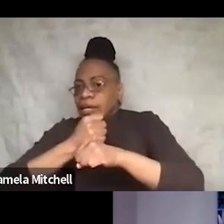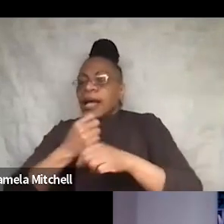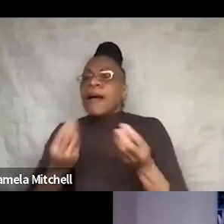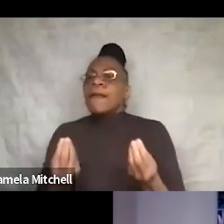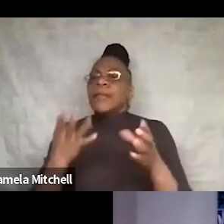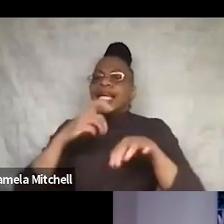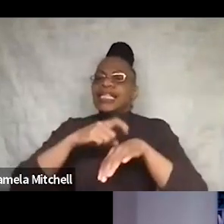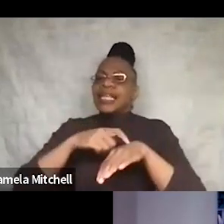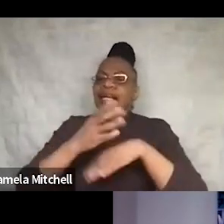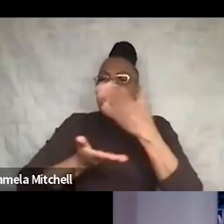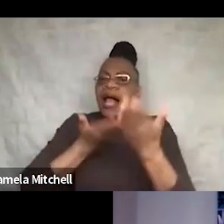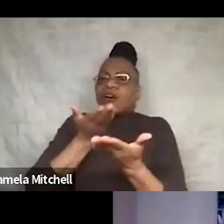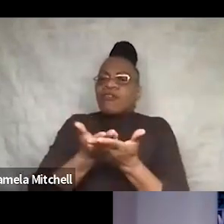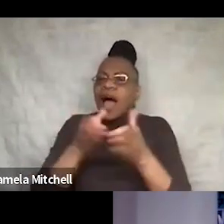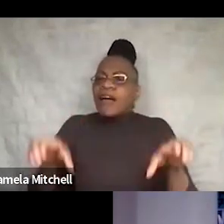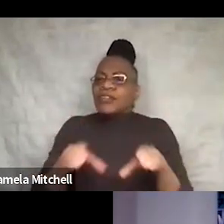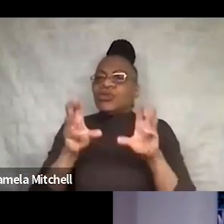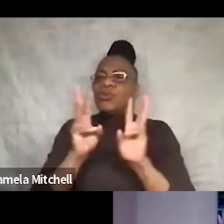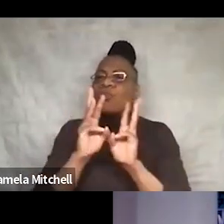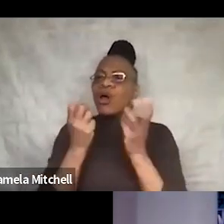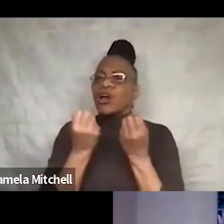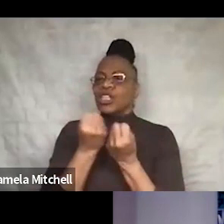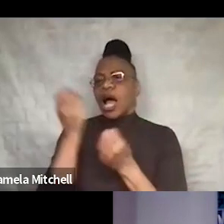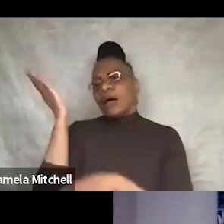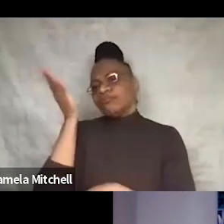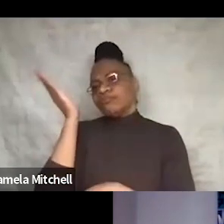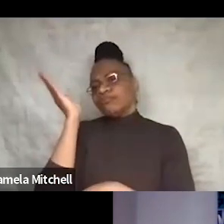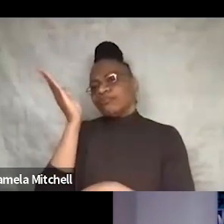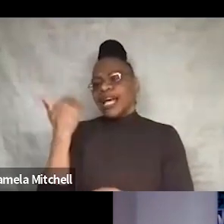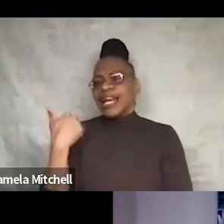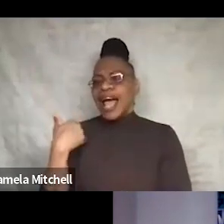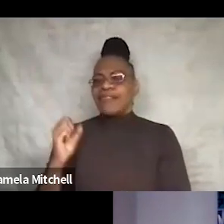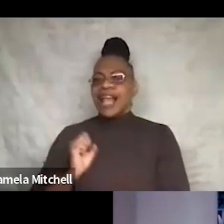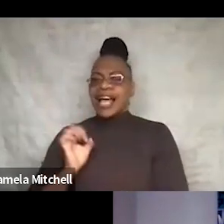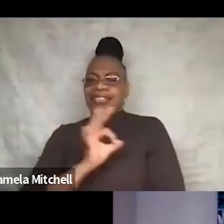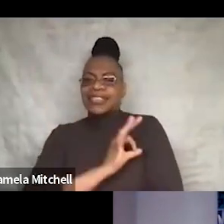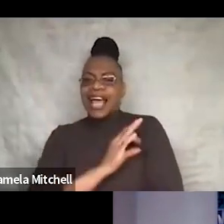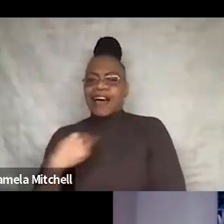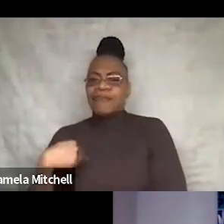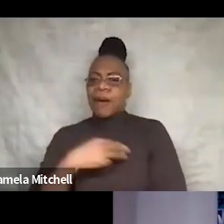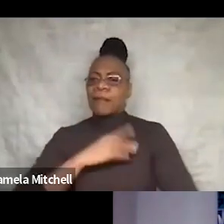and I'll do workshops, you know, for our staff members, and we have dialogue, and we're doing it all the time